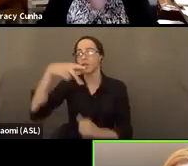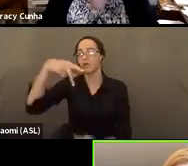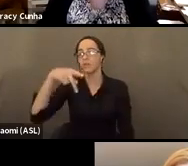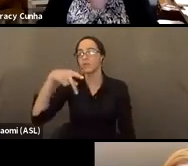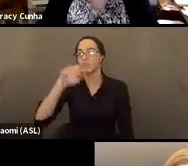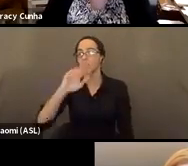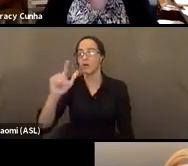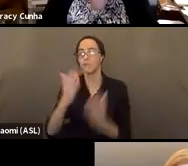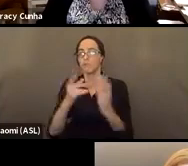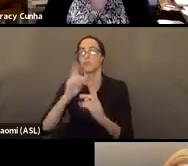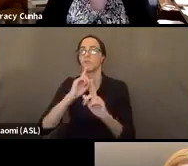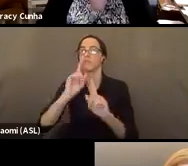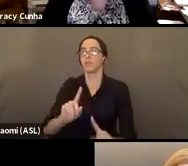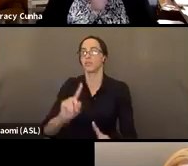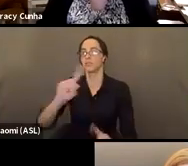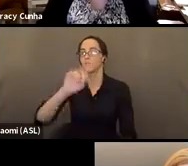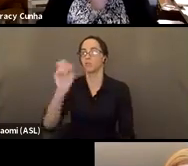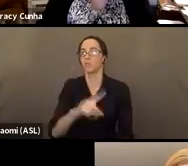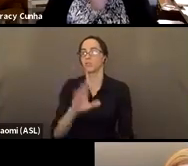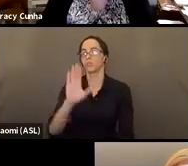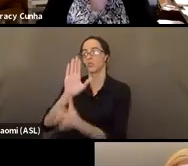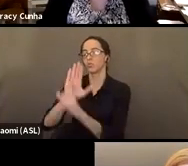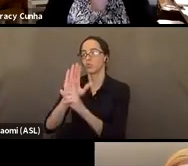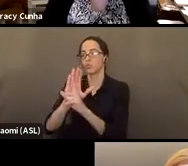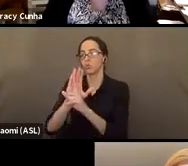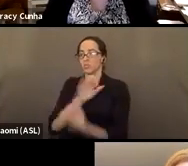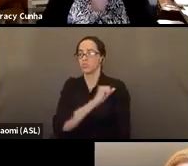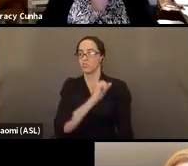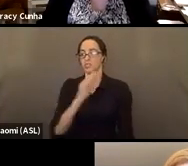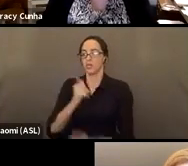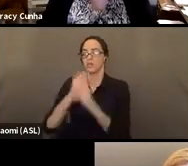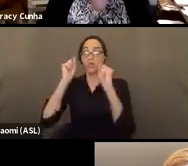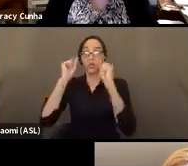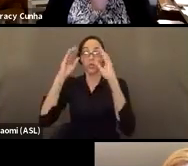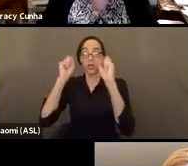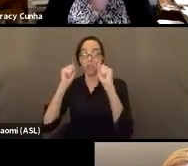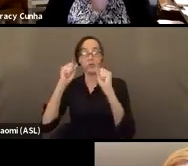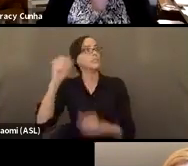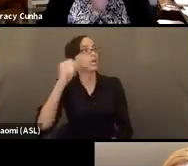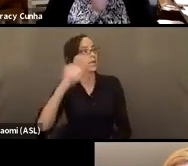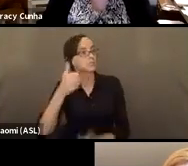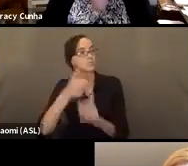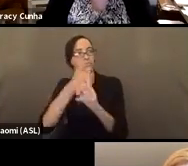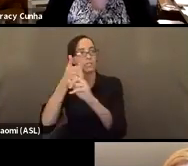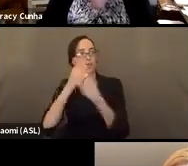yes so they are incredible staff and we connect with other organizations to come in when it's